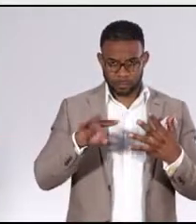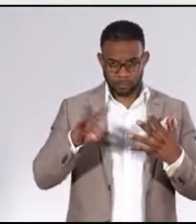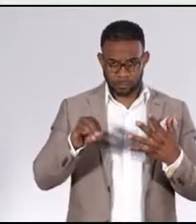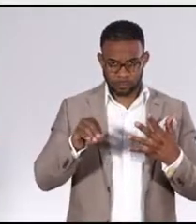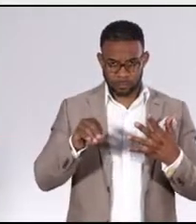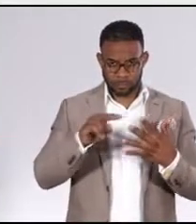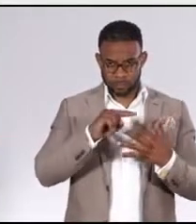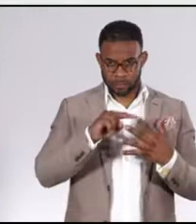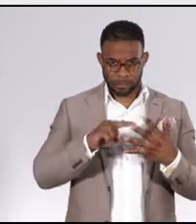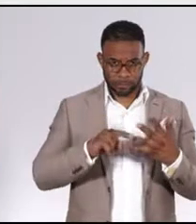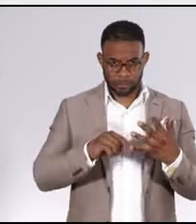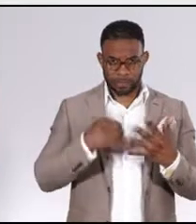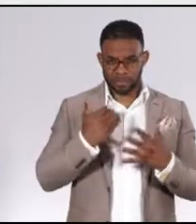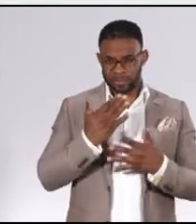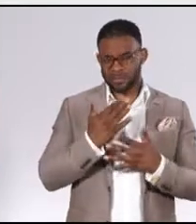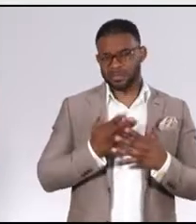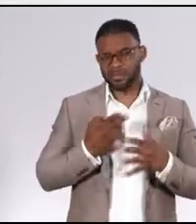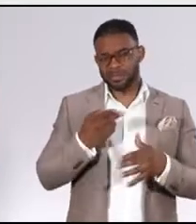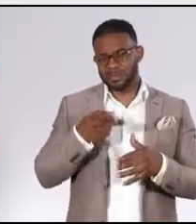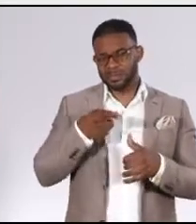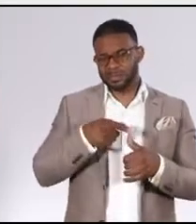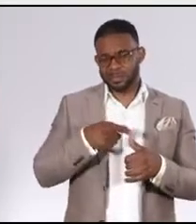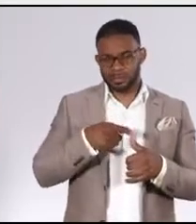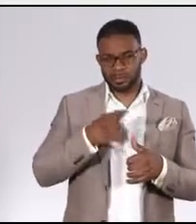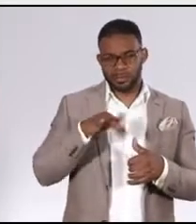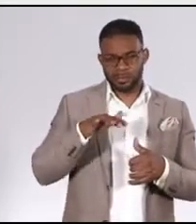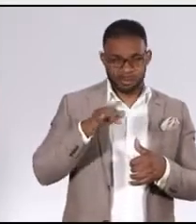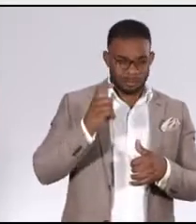We do have some participants about just under 5%